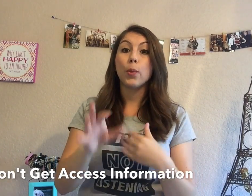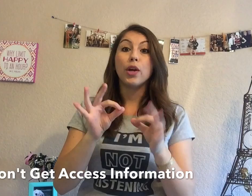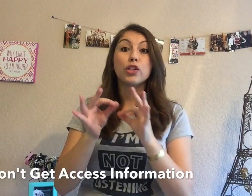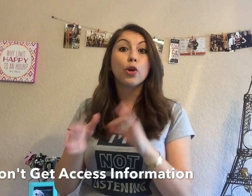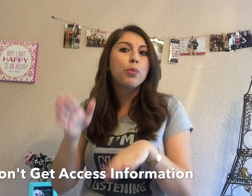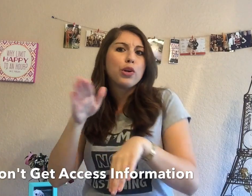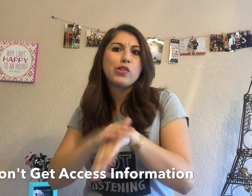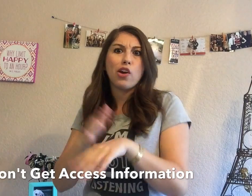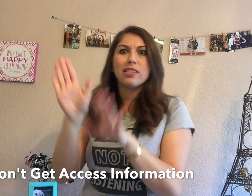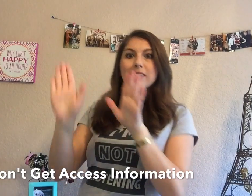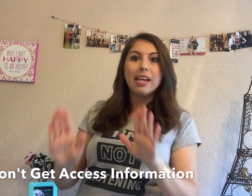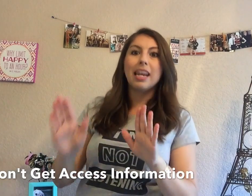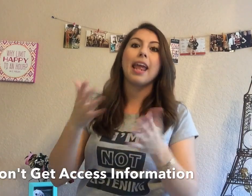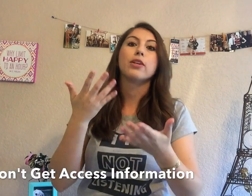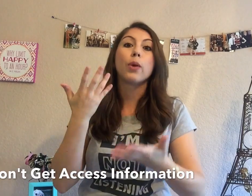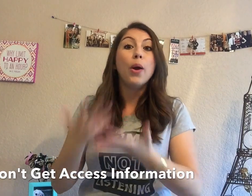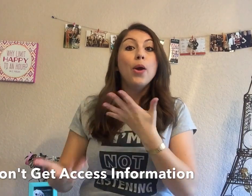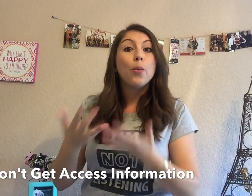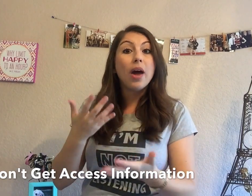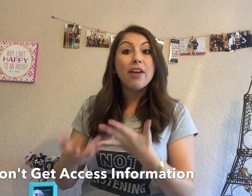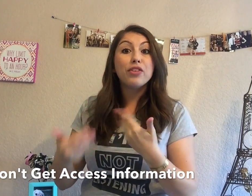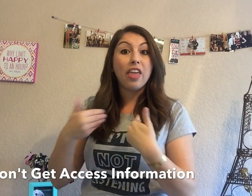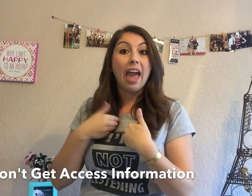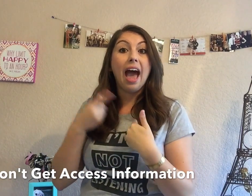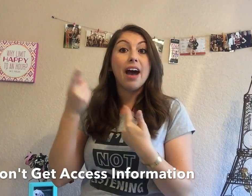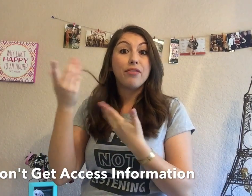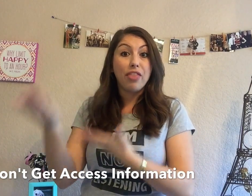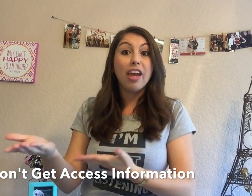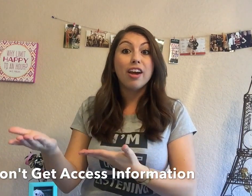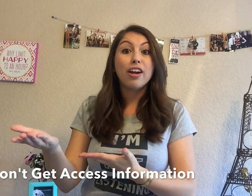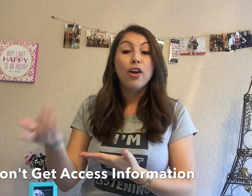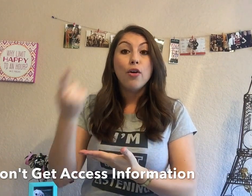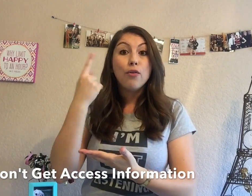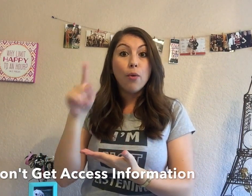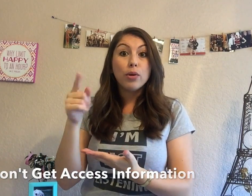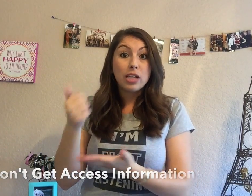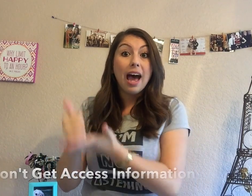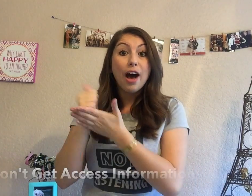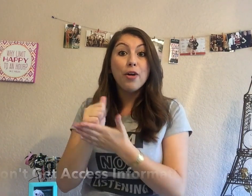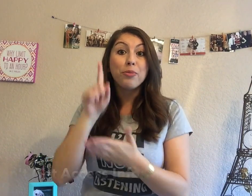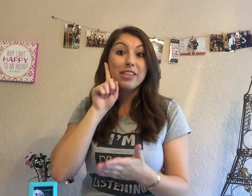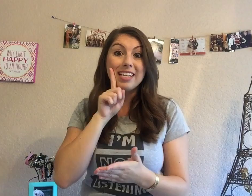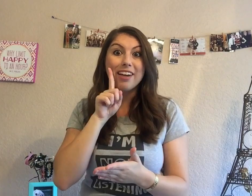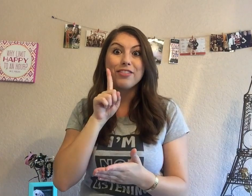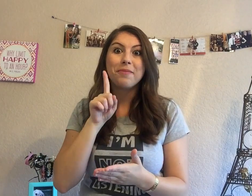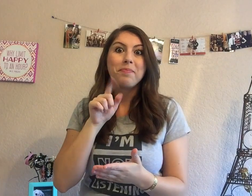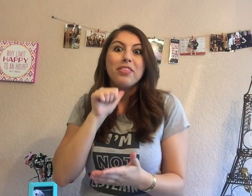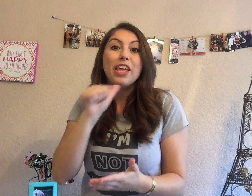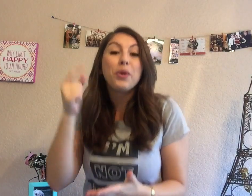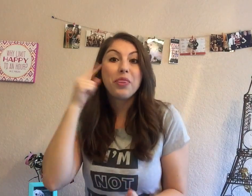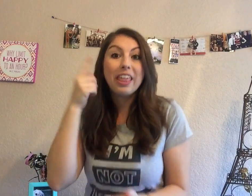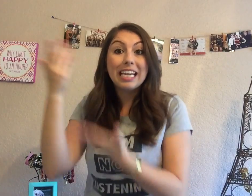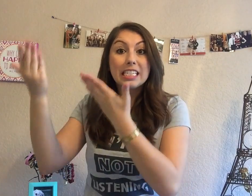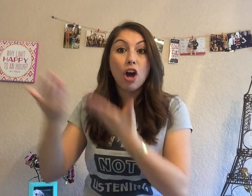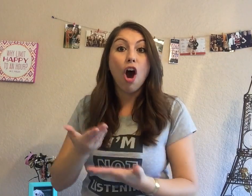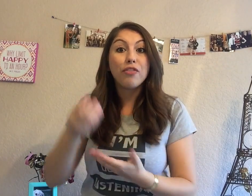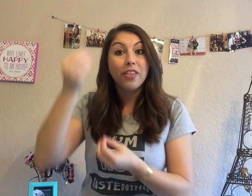or interpreters on Sundays, or whatever they have there to help the Deaf. They don't think to offer that